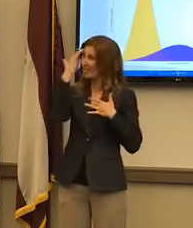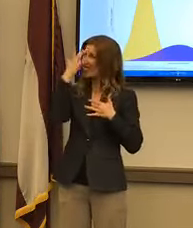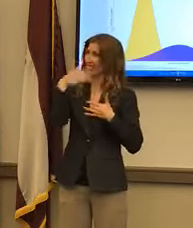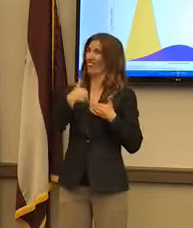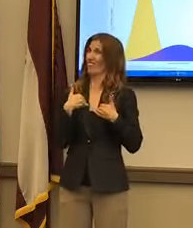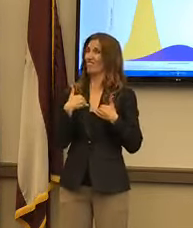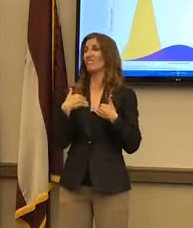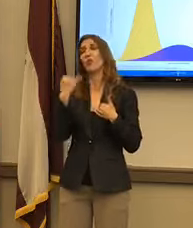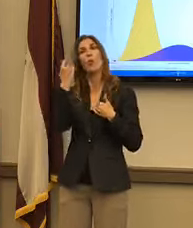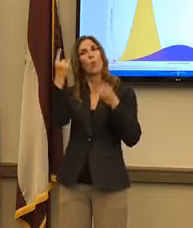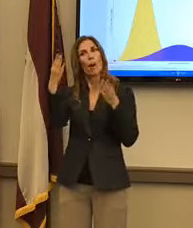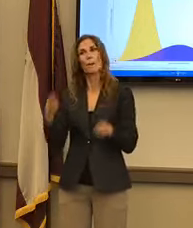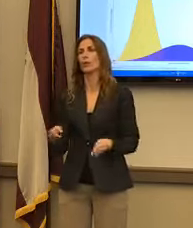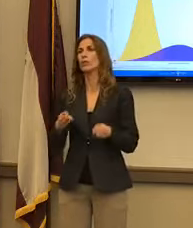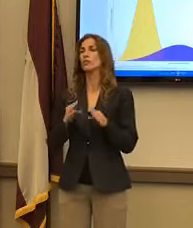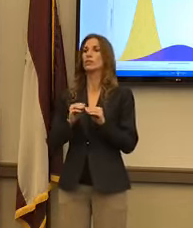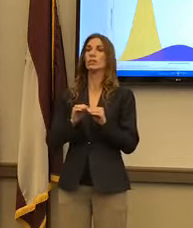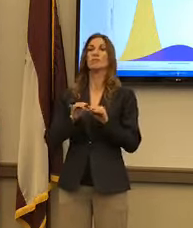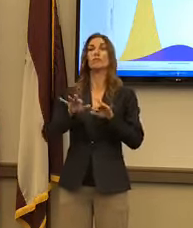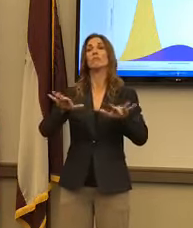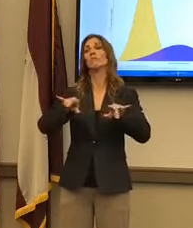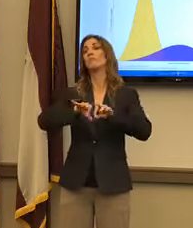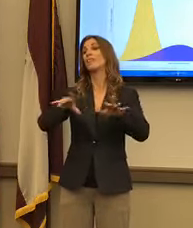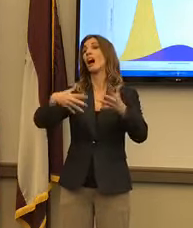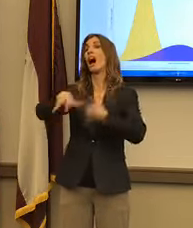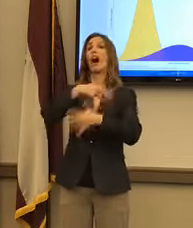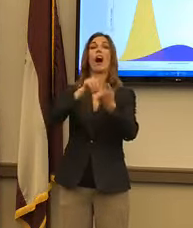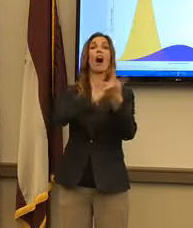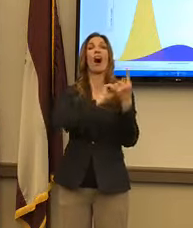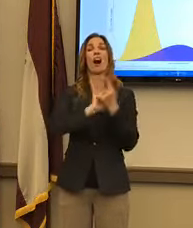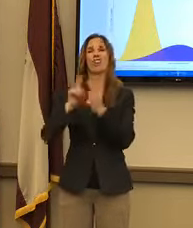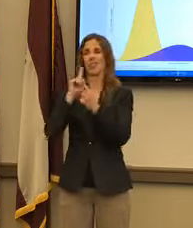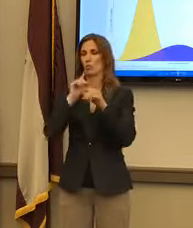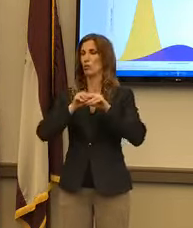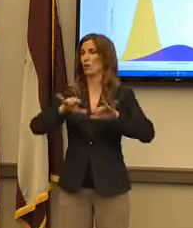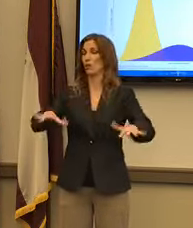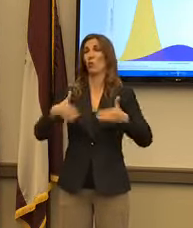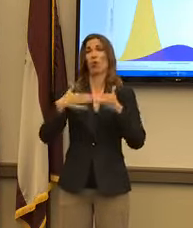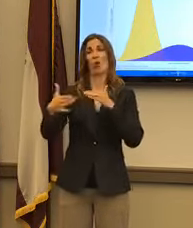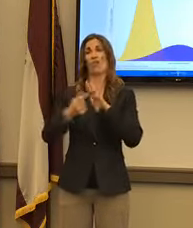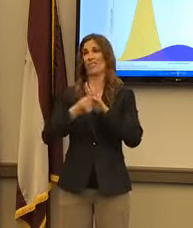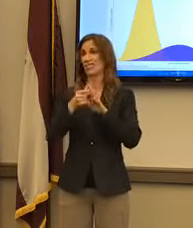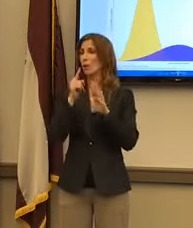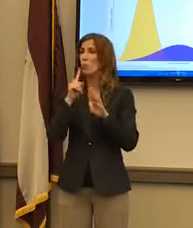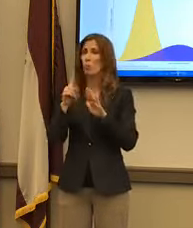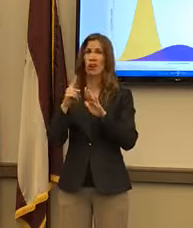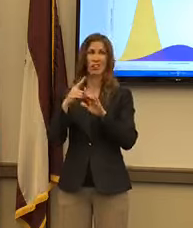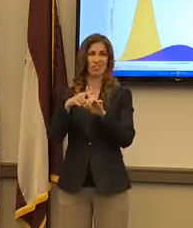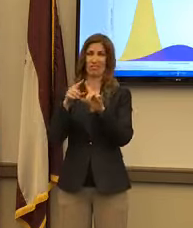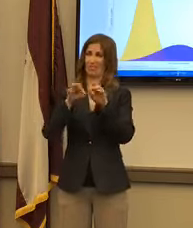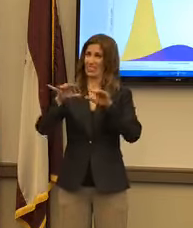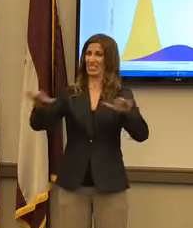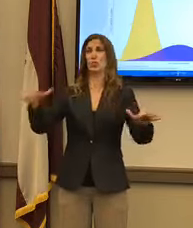one person can impact literally over time you know over a hundred people so